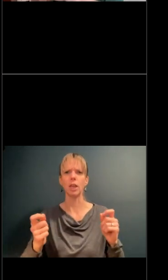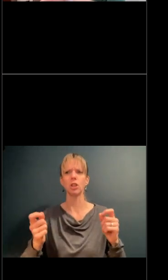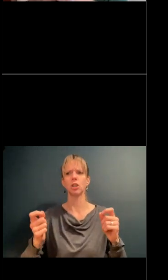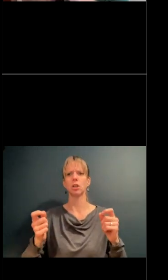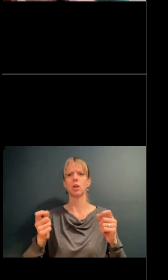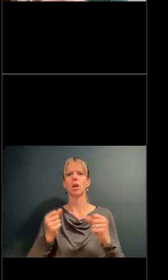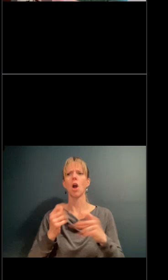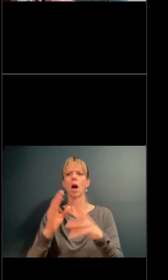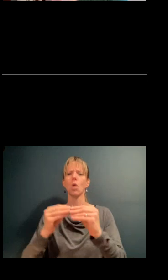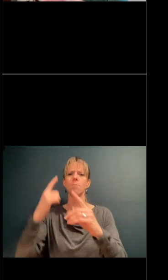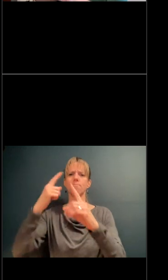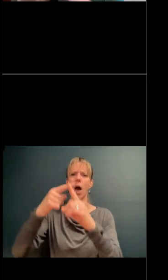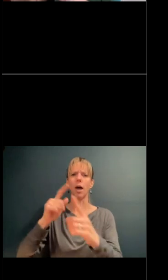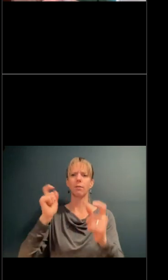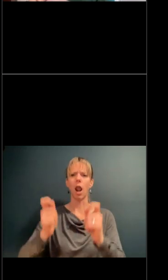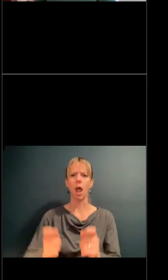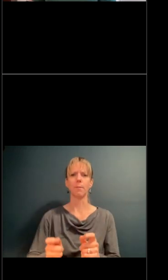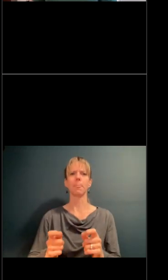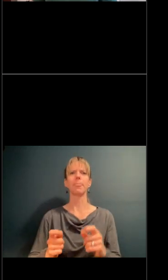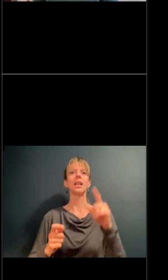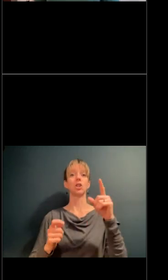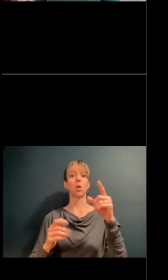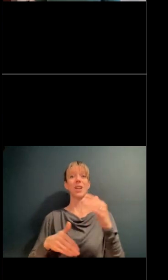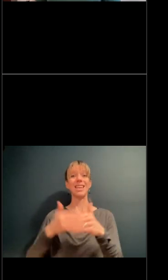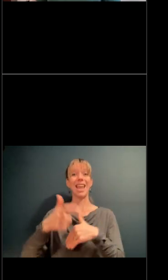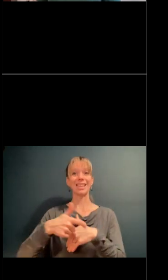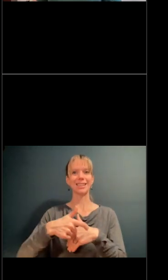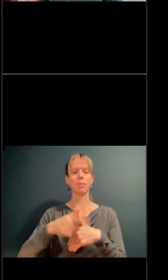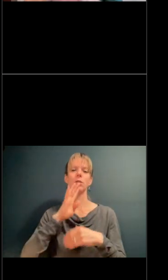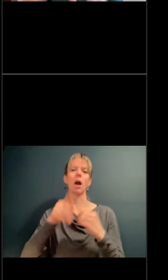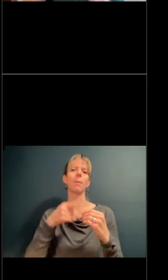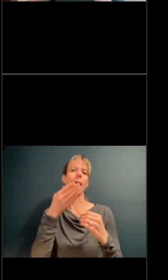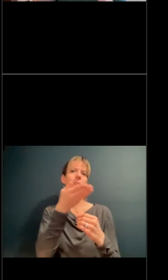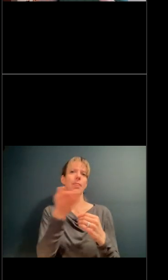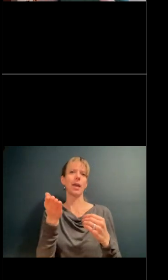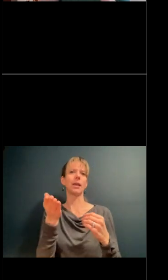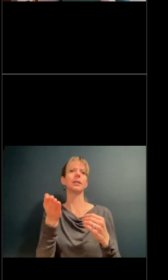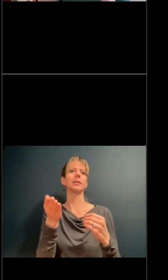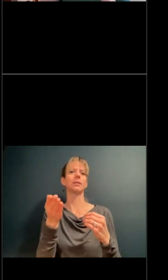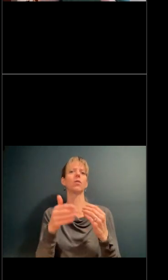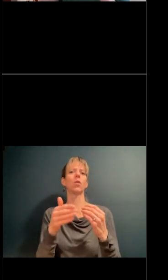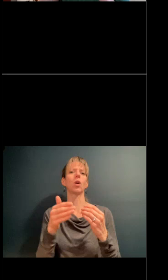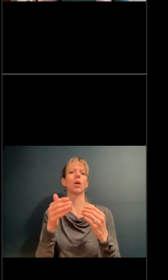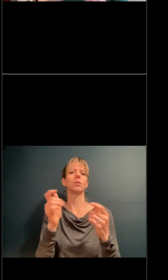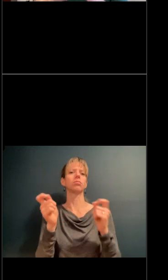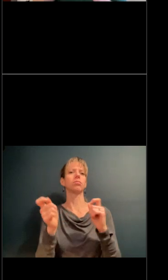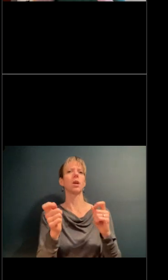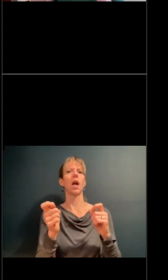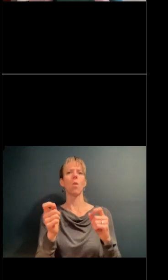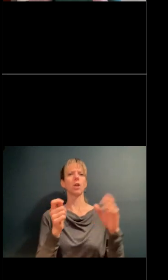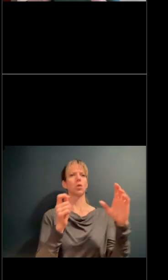what this looks like practically. To move in these directions. But let me leave you with this set of images to think about which of these, as you think